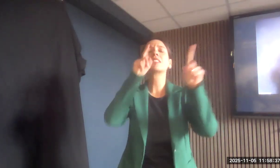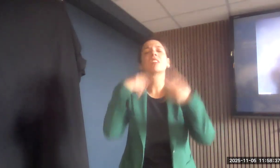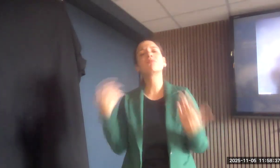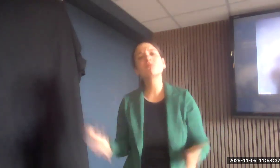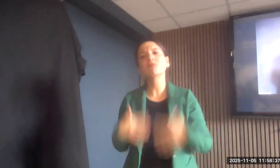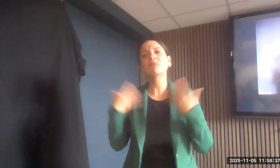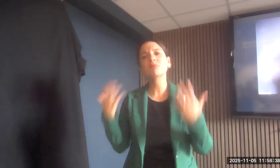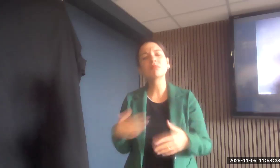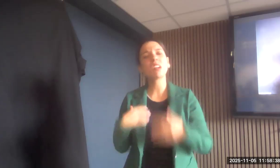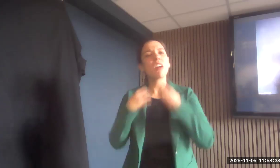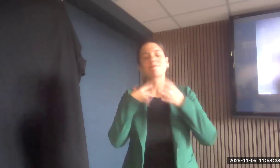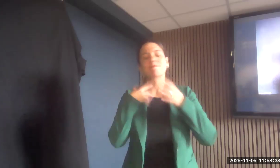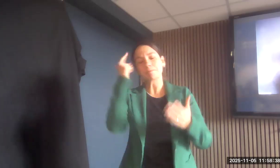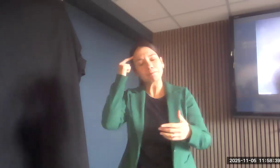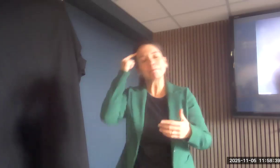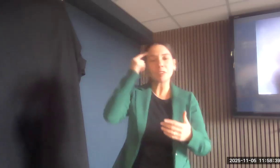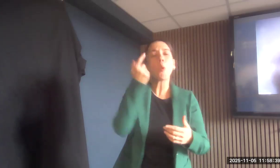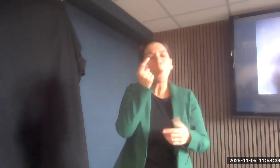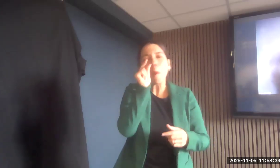to try to understand where that sign was used.